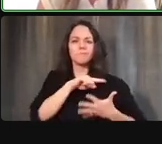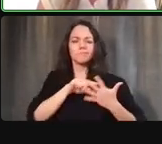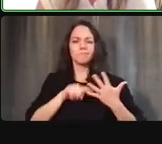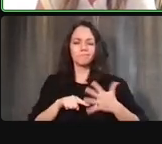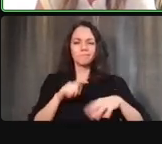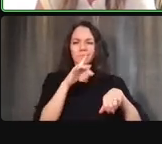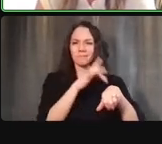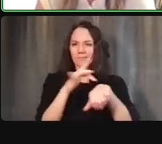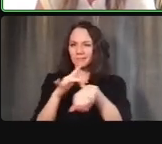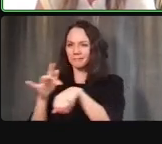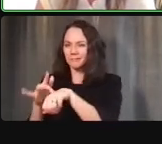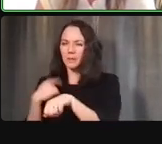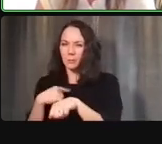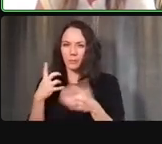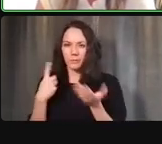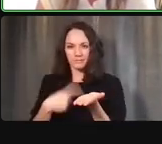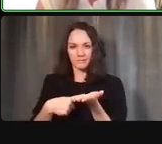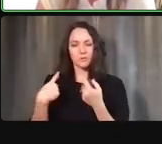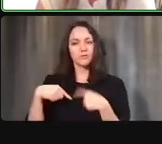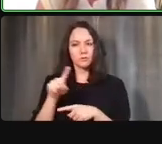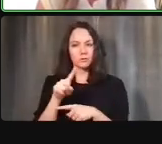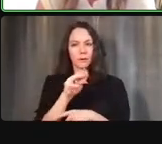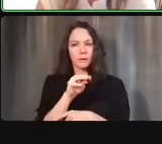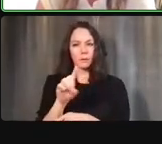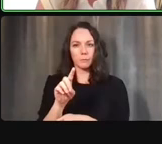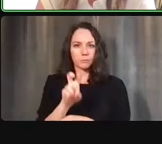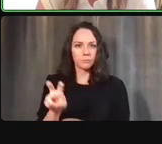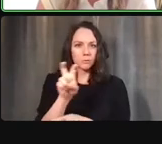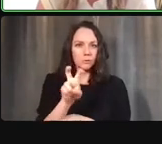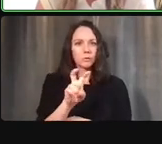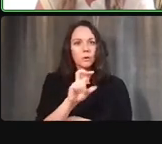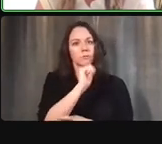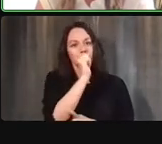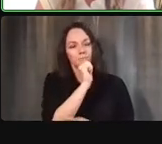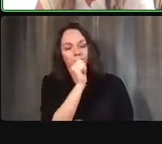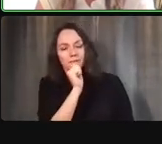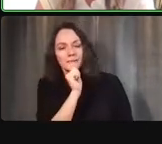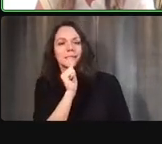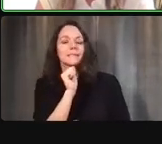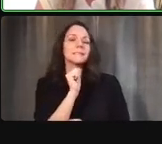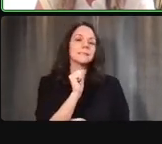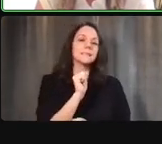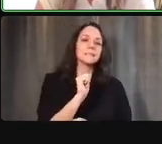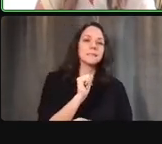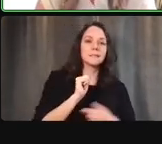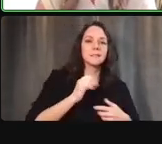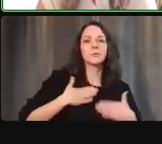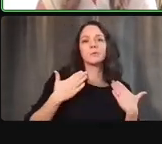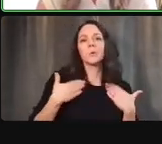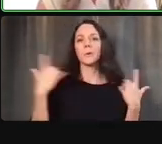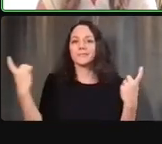Resilience, Grief, Happiness, Strength, Health, Love, Celebration, Power, Friends and Joy.